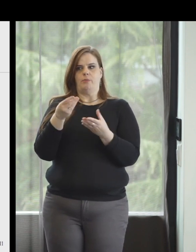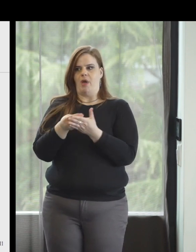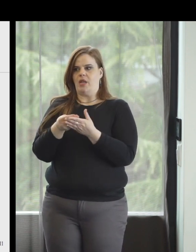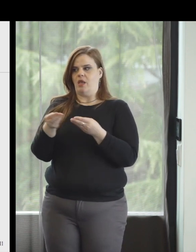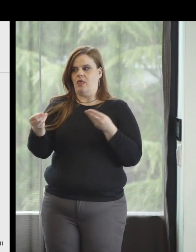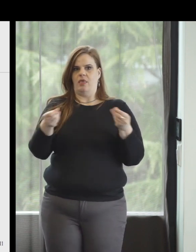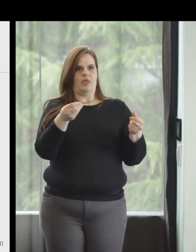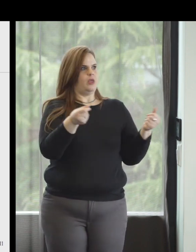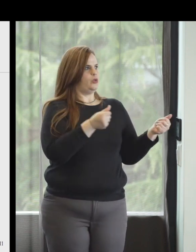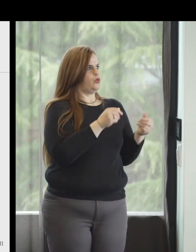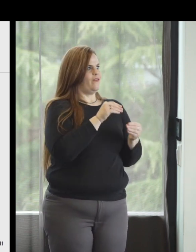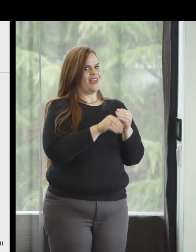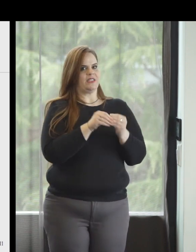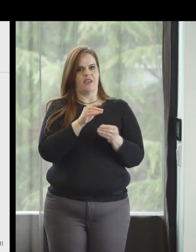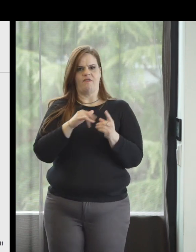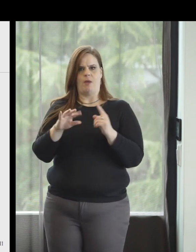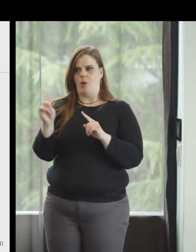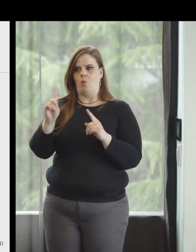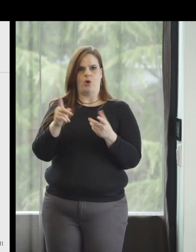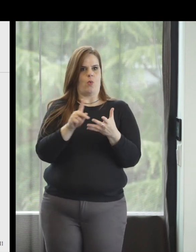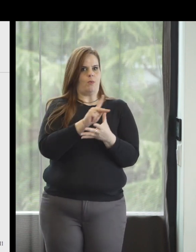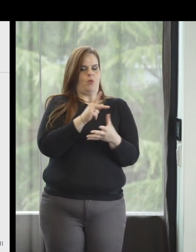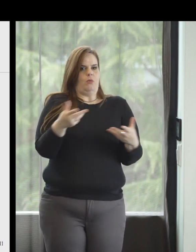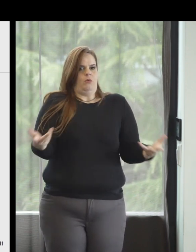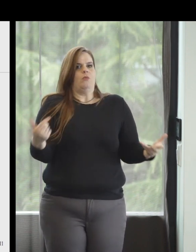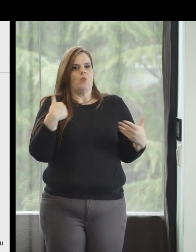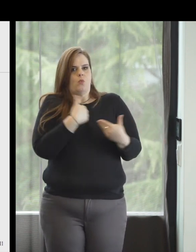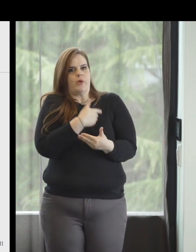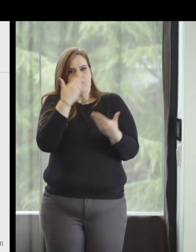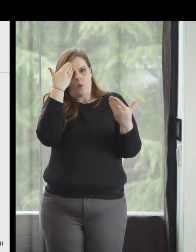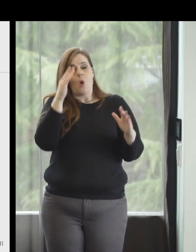environment. That's a huge problem in and of itself. But